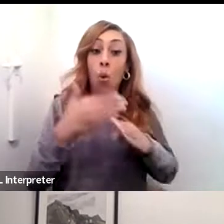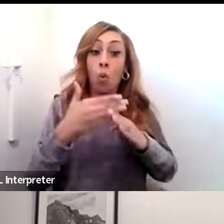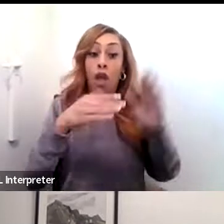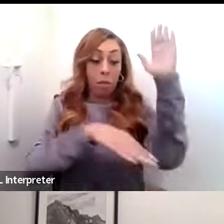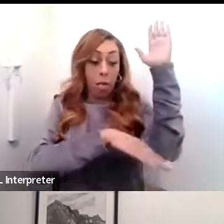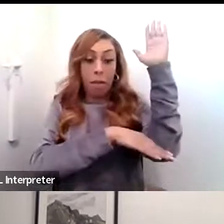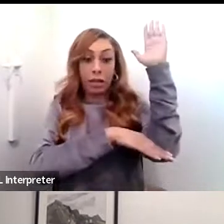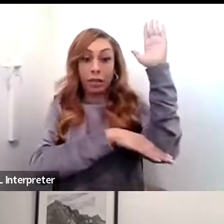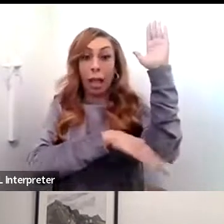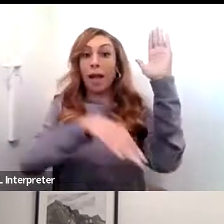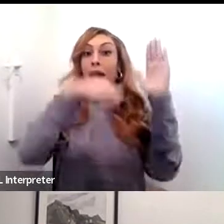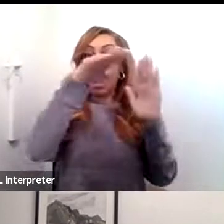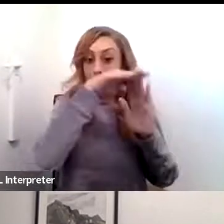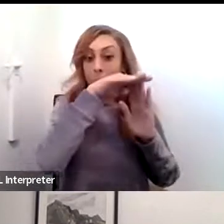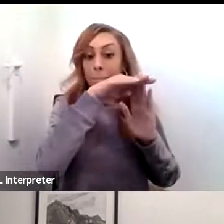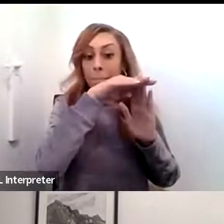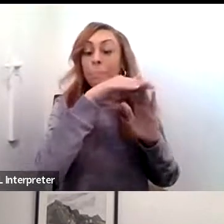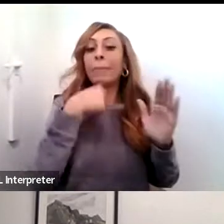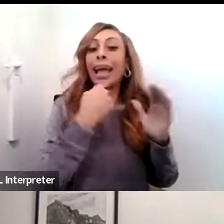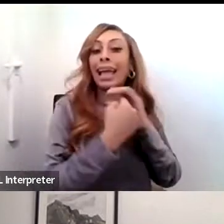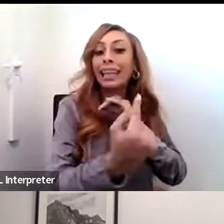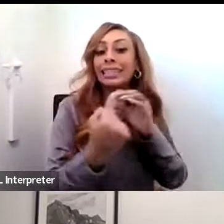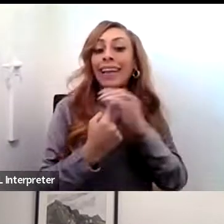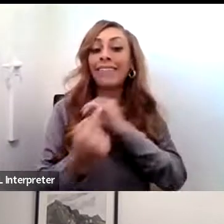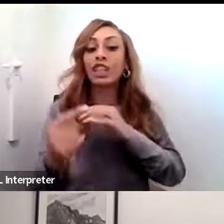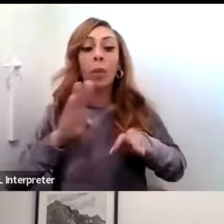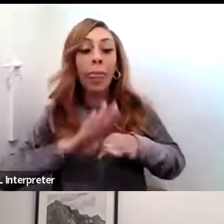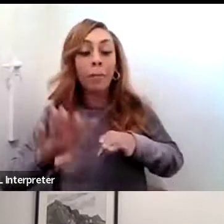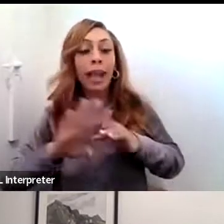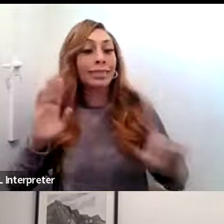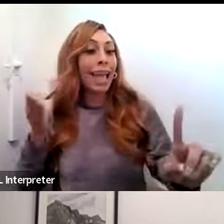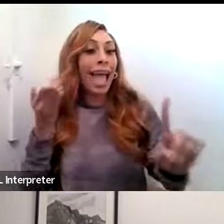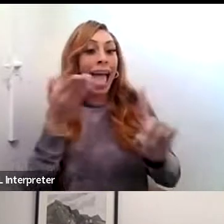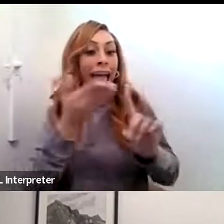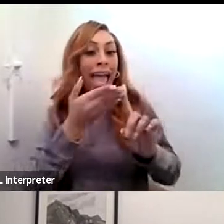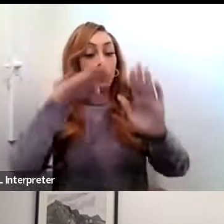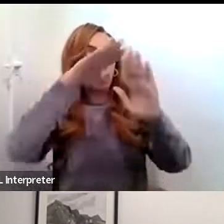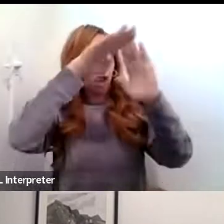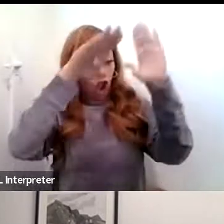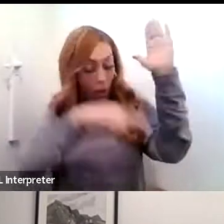in terms of our individual practices, but also aim for top down change